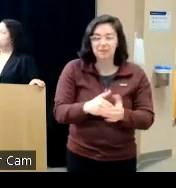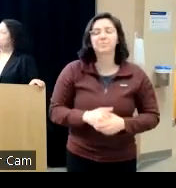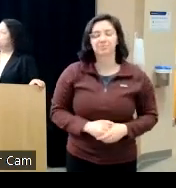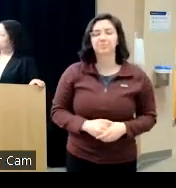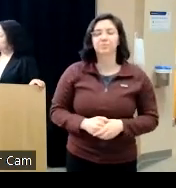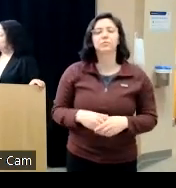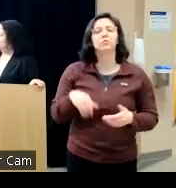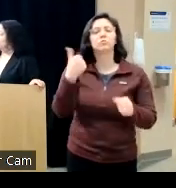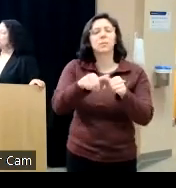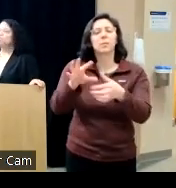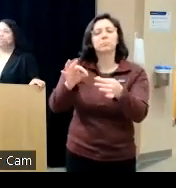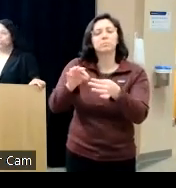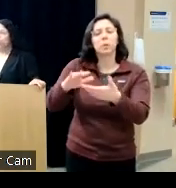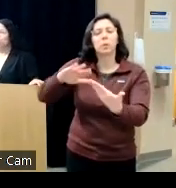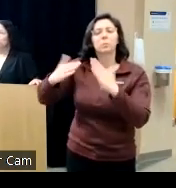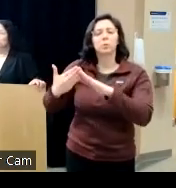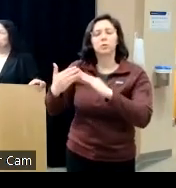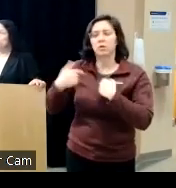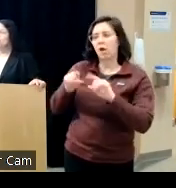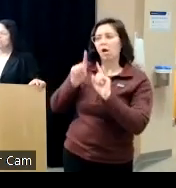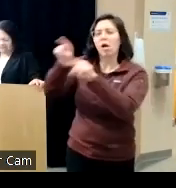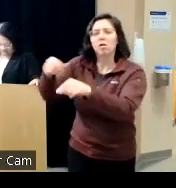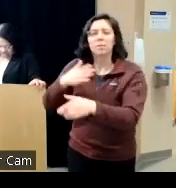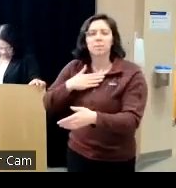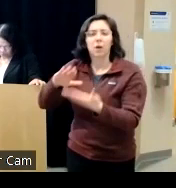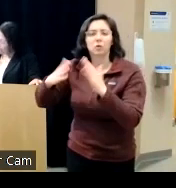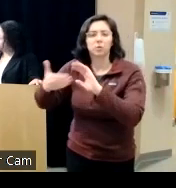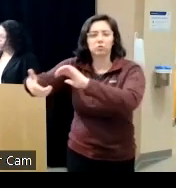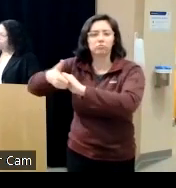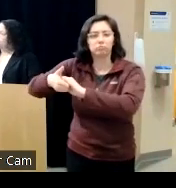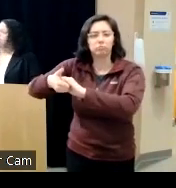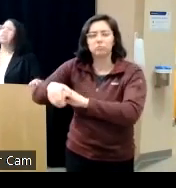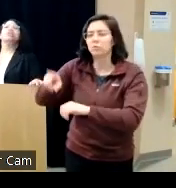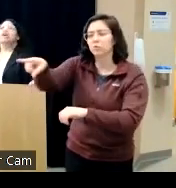talked about the community so I went to one of my Community Partners and I who does work with